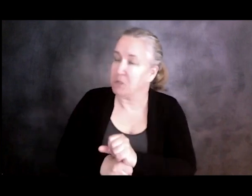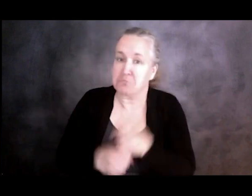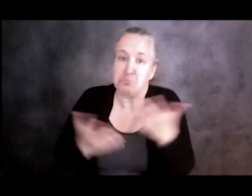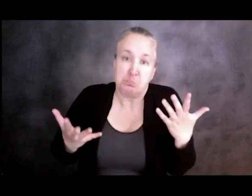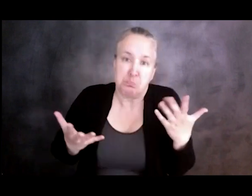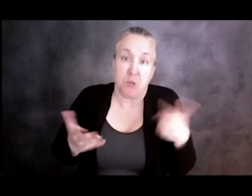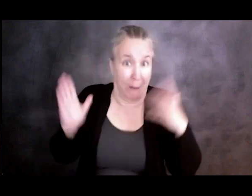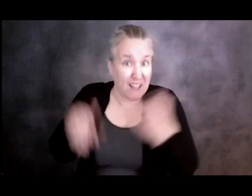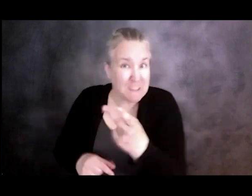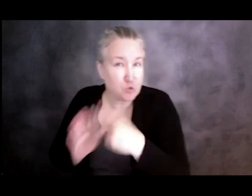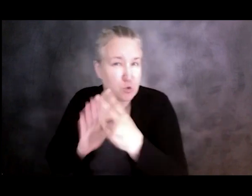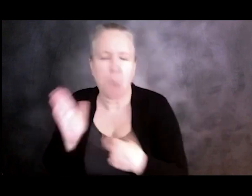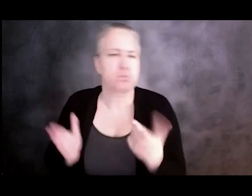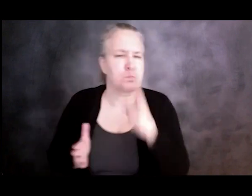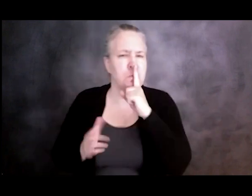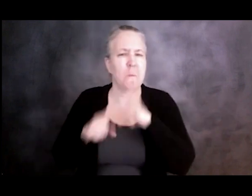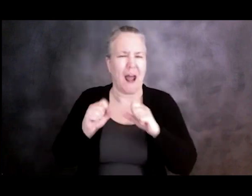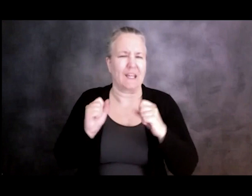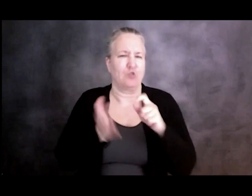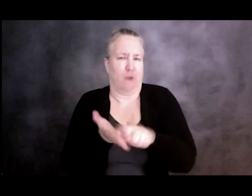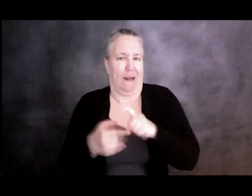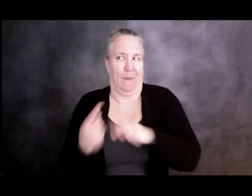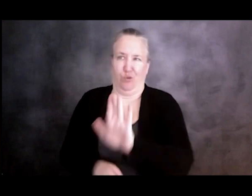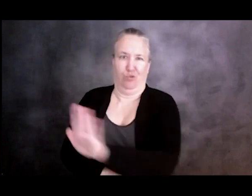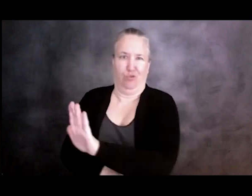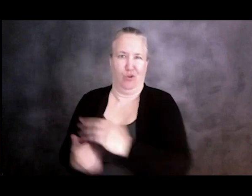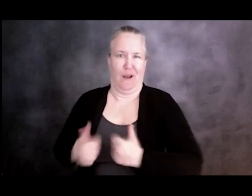I could at least write about my parents' lives and people like them.